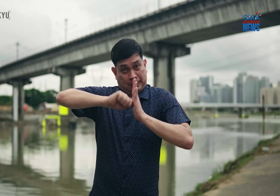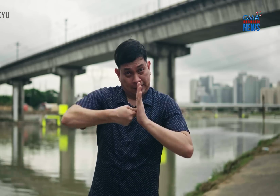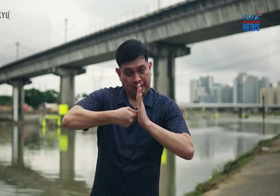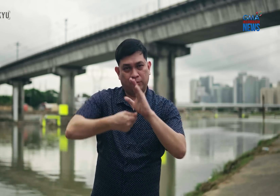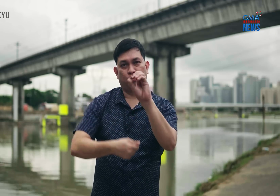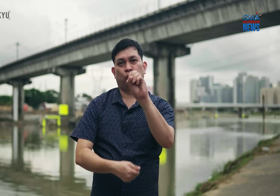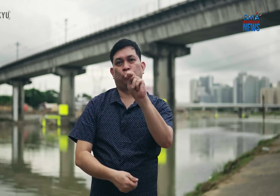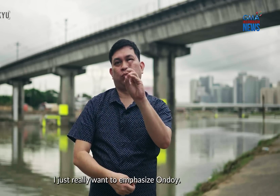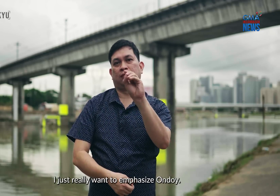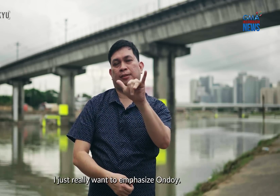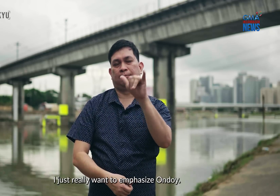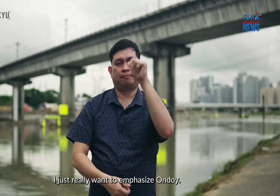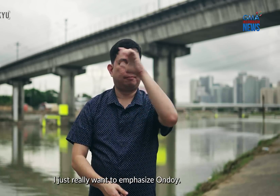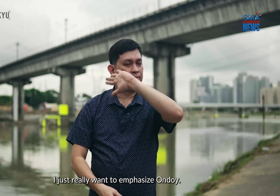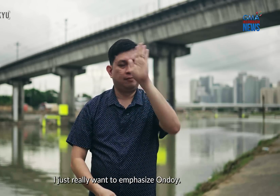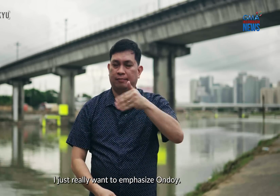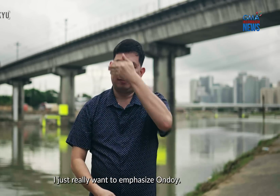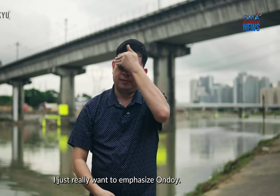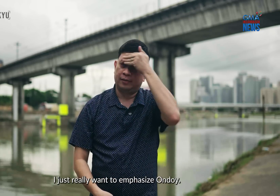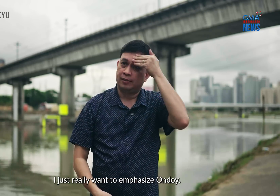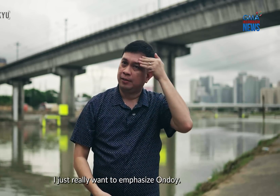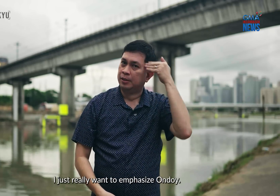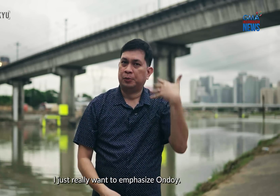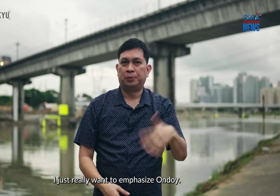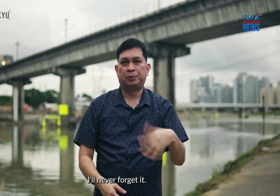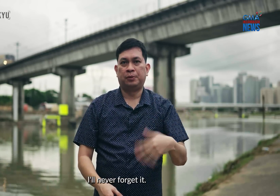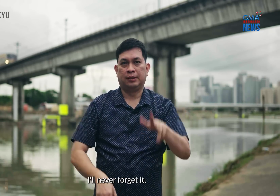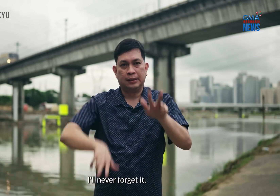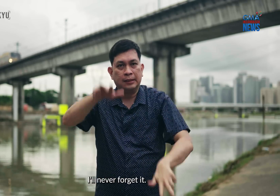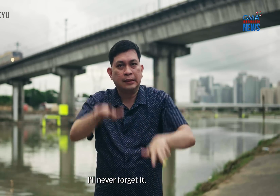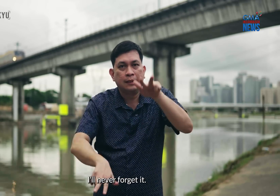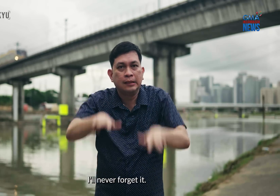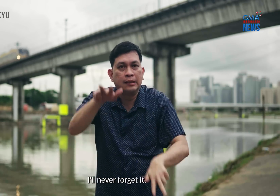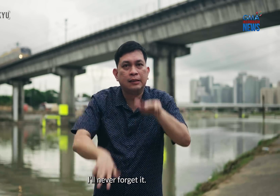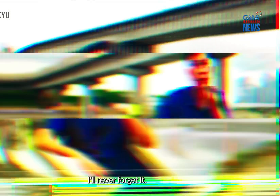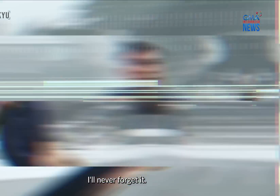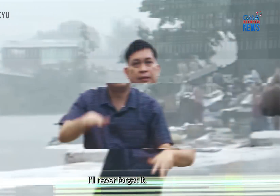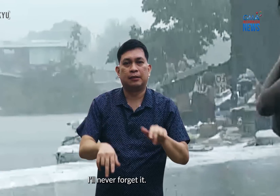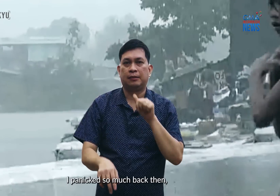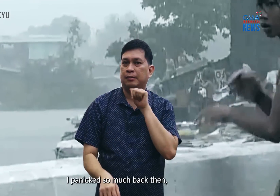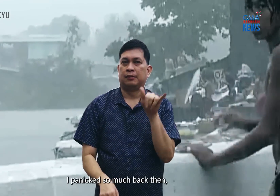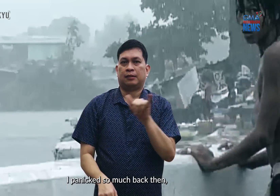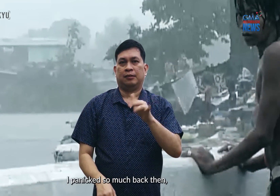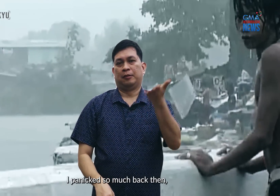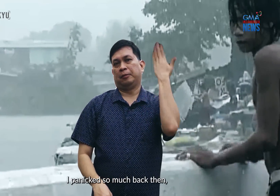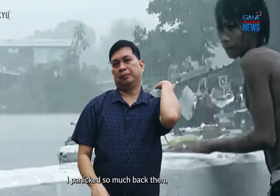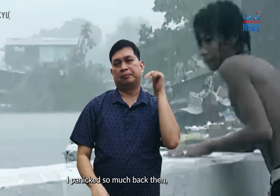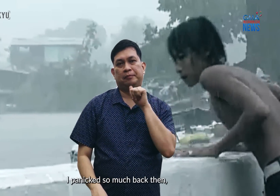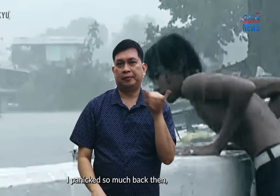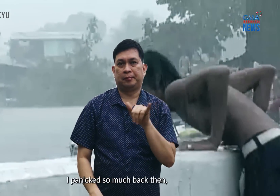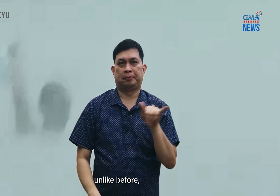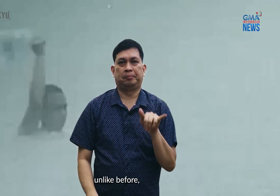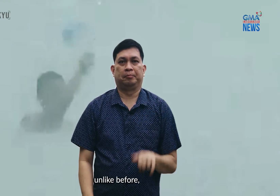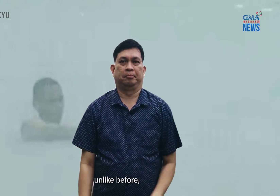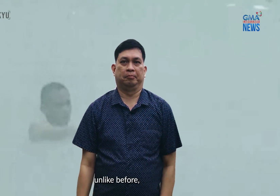I am Jerome Eric Alad. This is my signing.